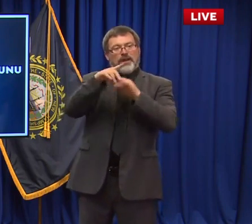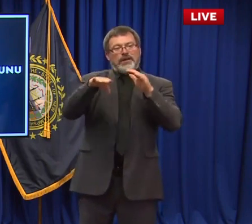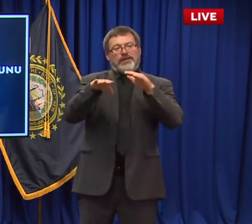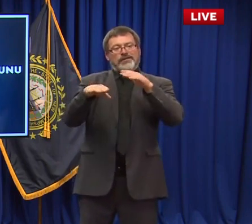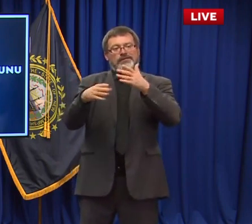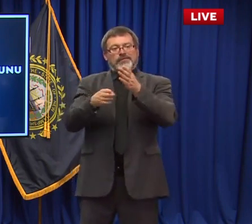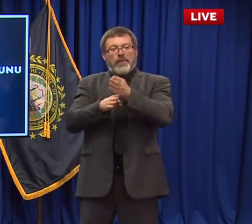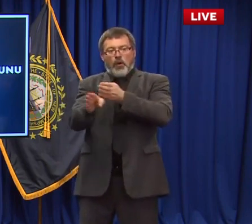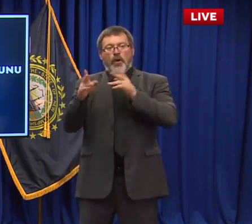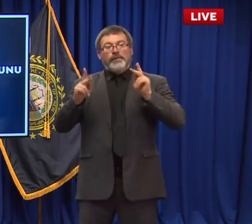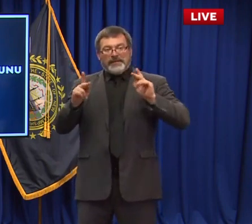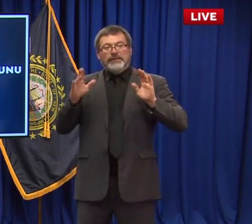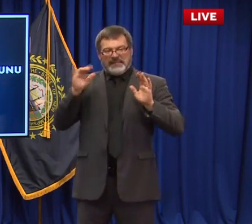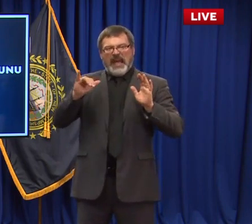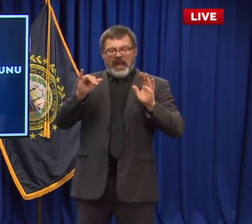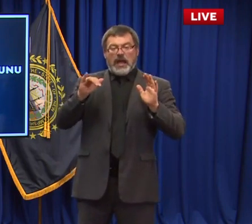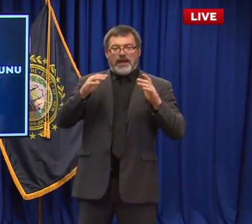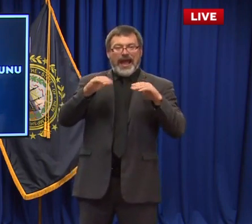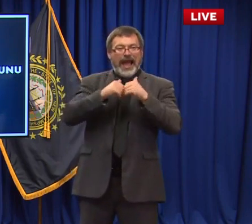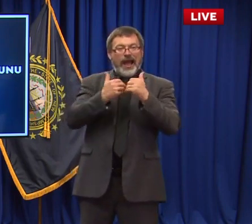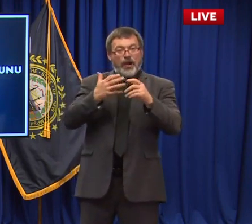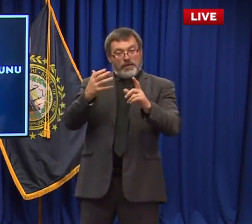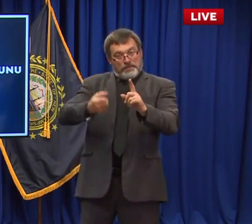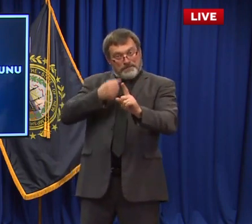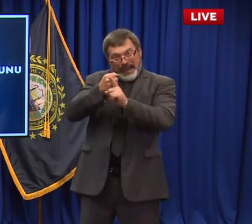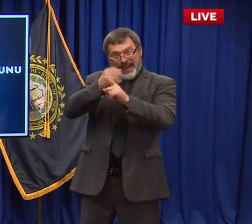RESOURCES AND TRYING TO CLOSE THAT GAP, THOSE BARRIERS, IF YOU WILL.